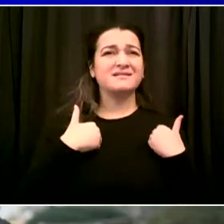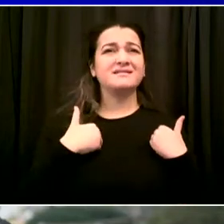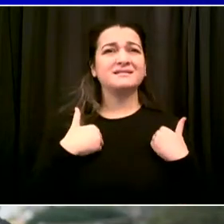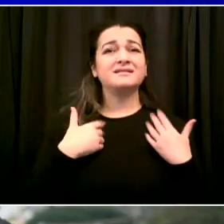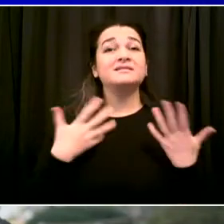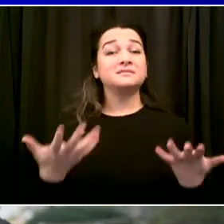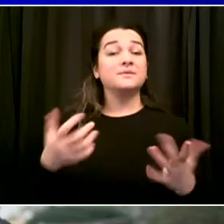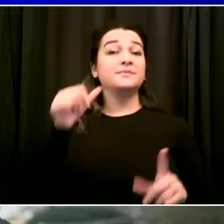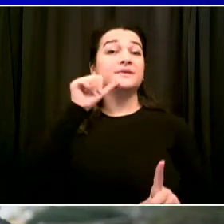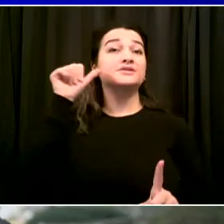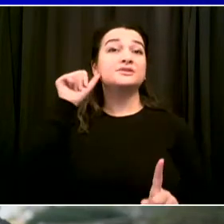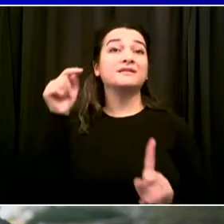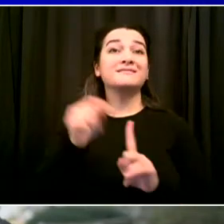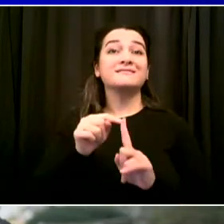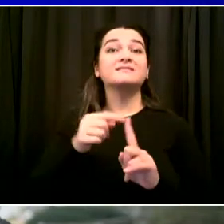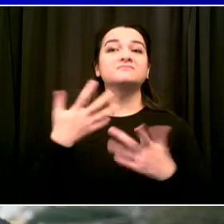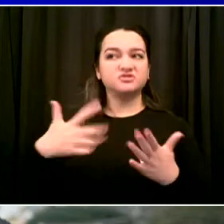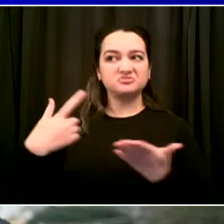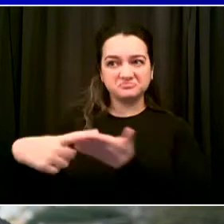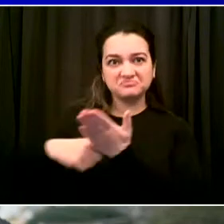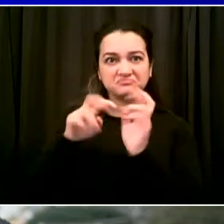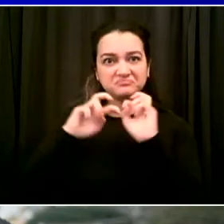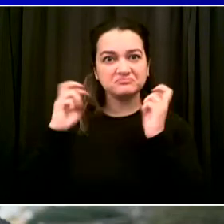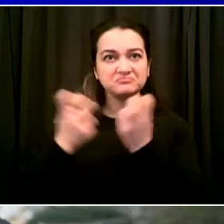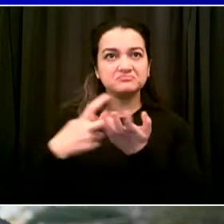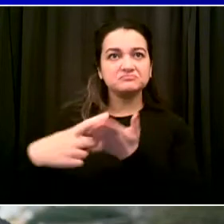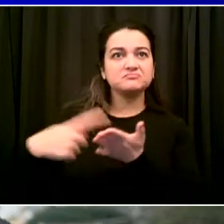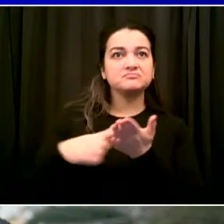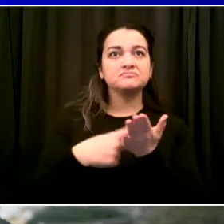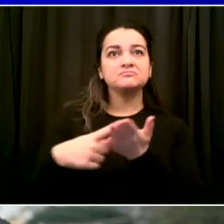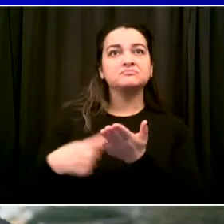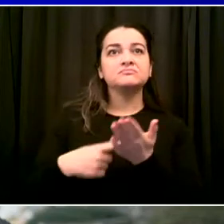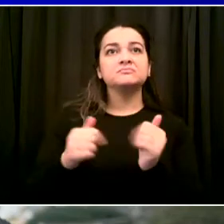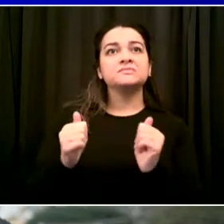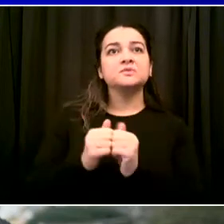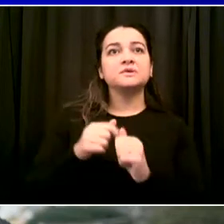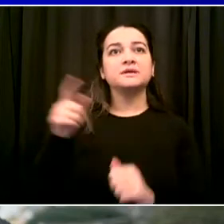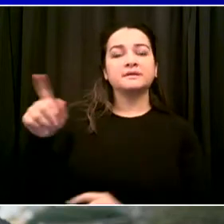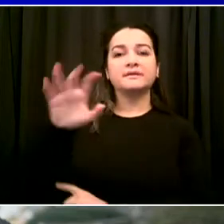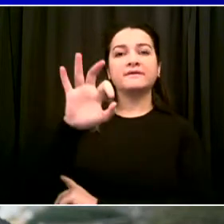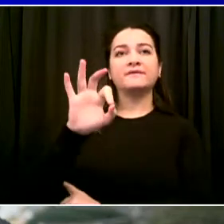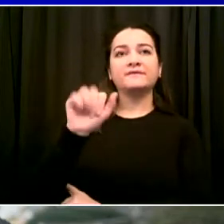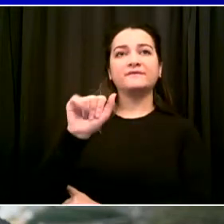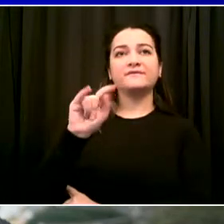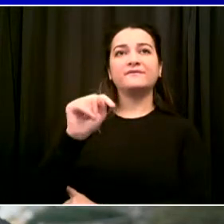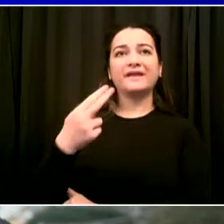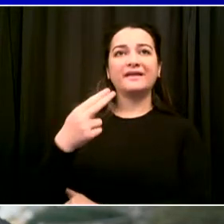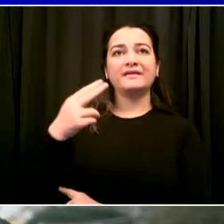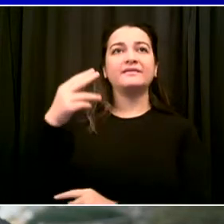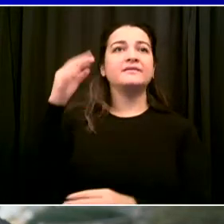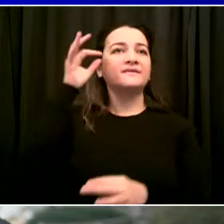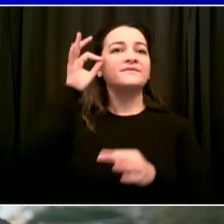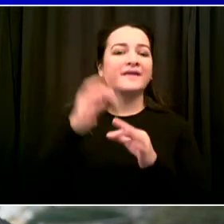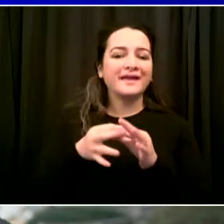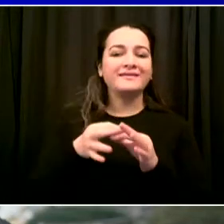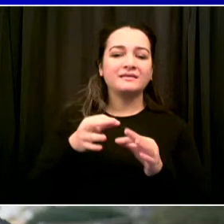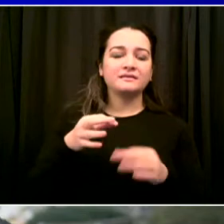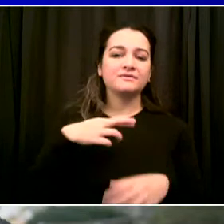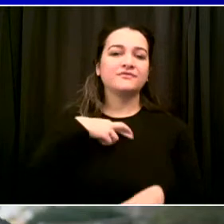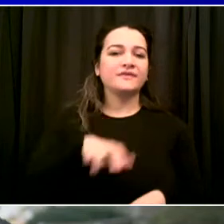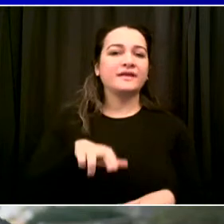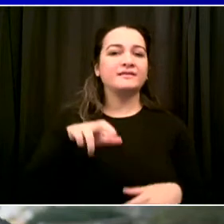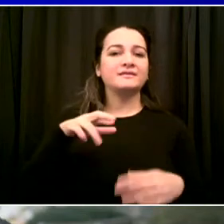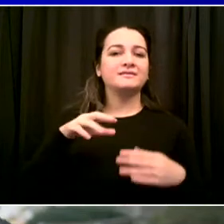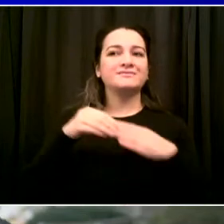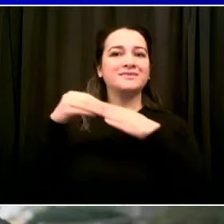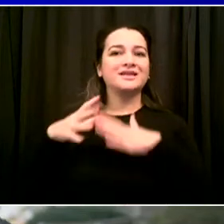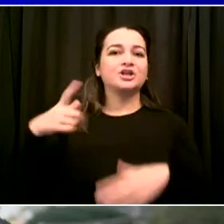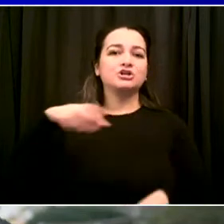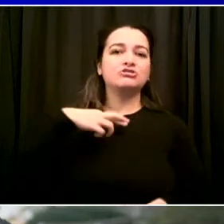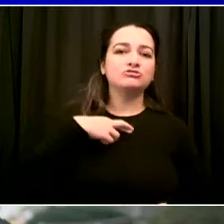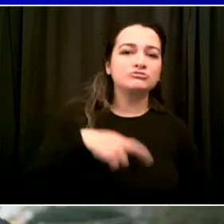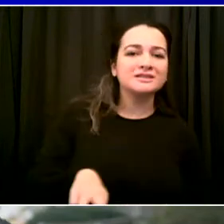EVERY YEAR, IT WAS VIRTUAL THIS